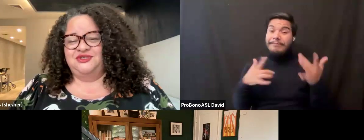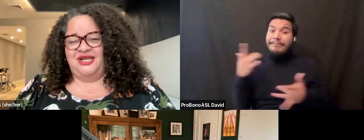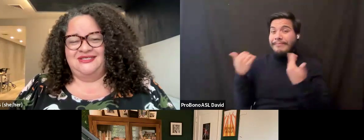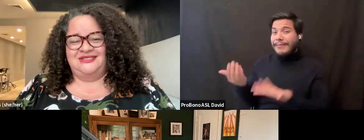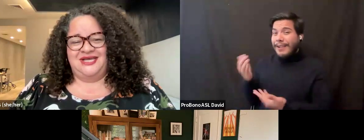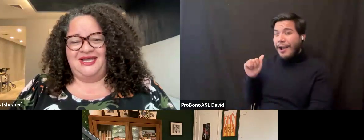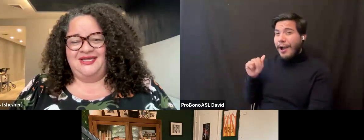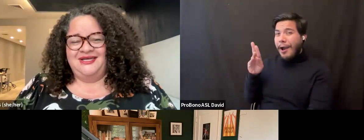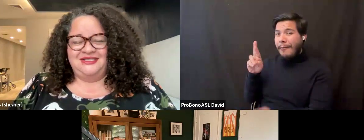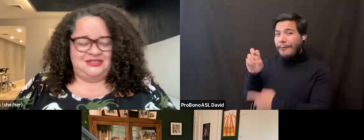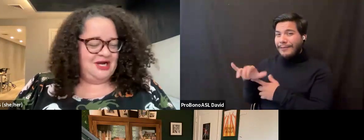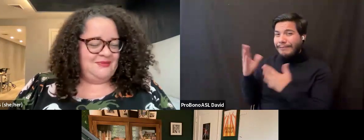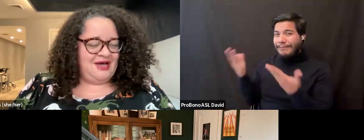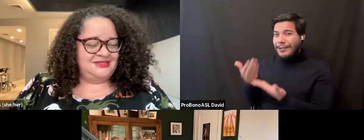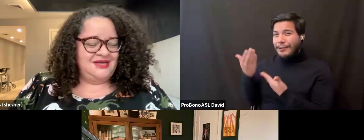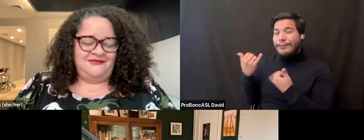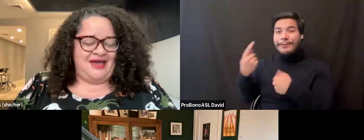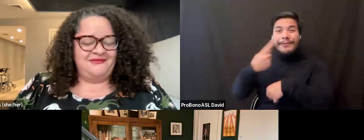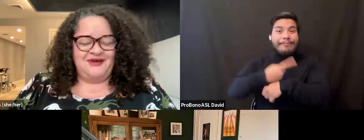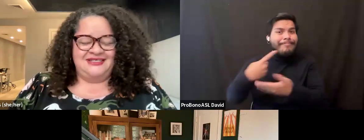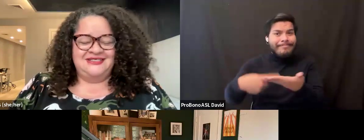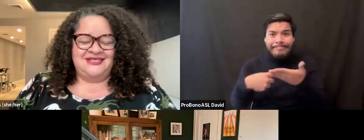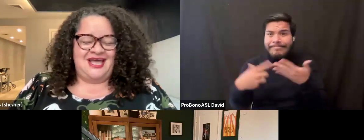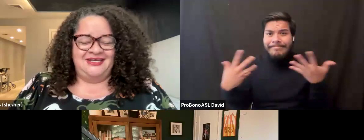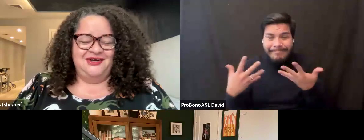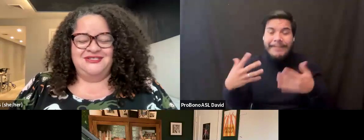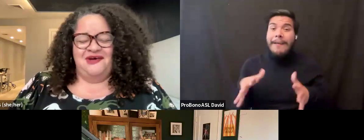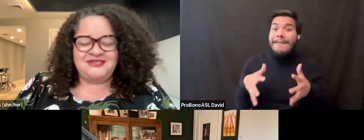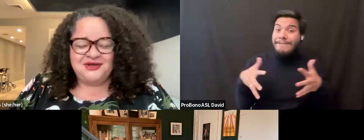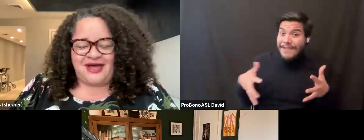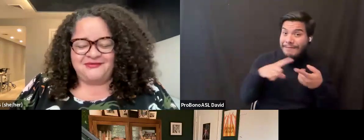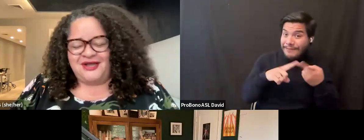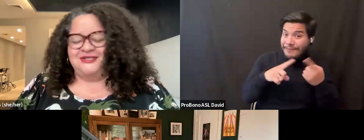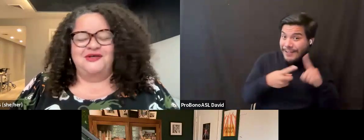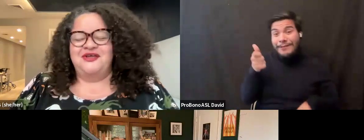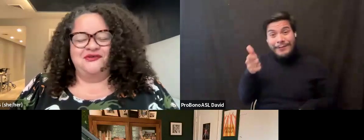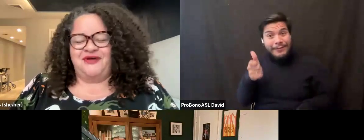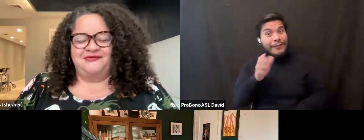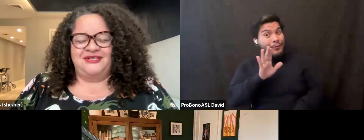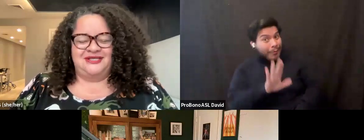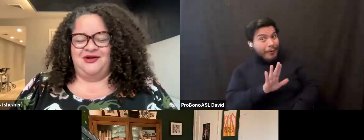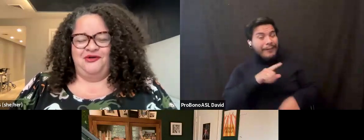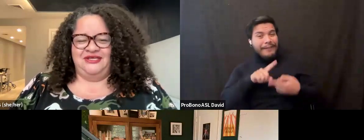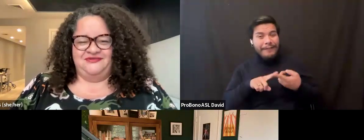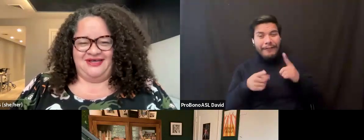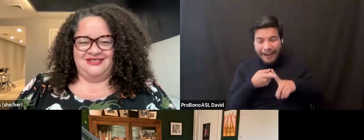joining us today to talk about fat friends and herself as your fat friend and all the other fat friends and all things fat.